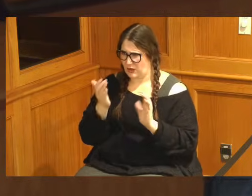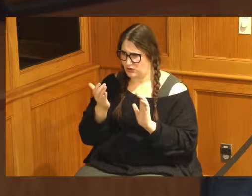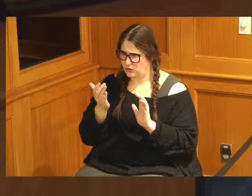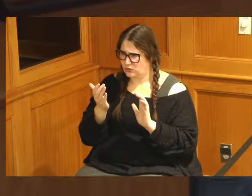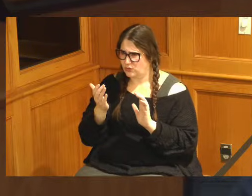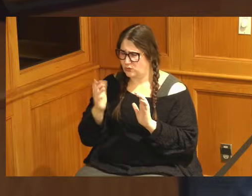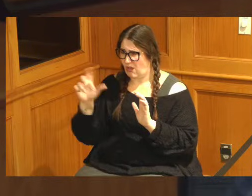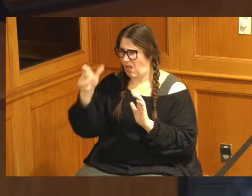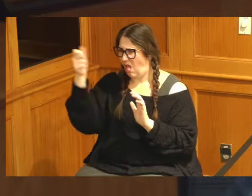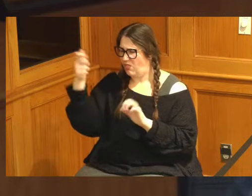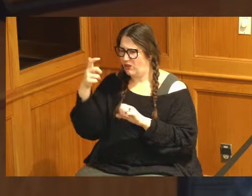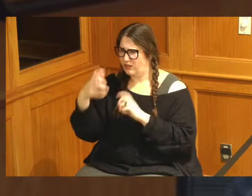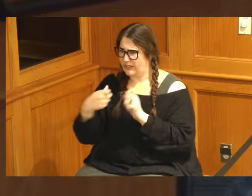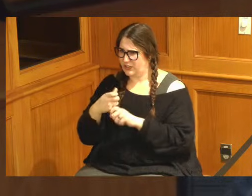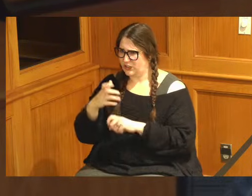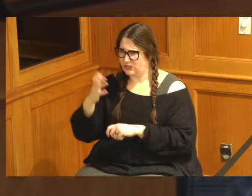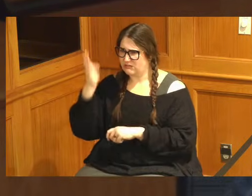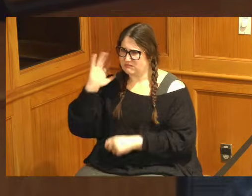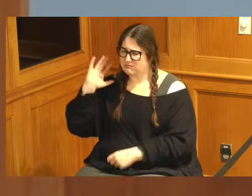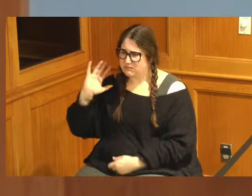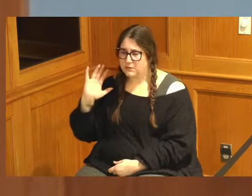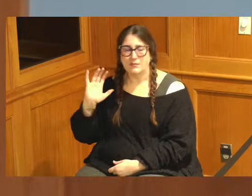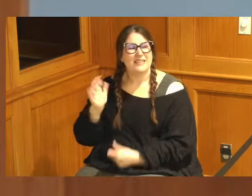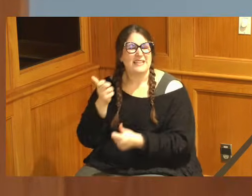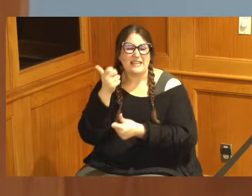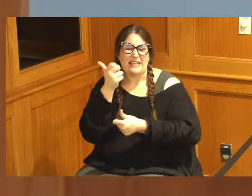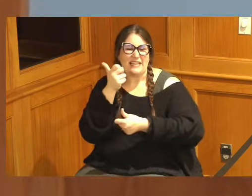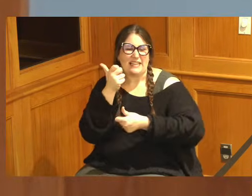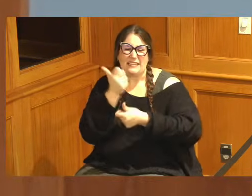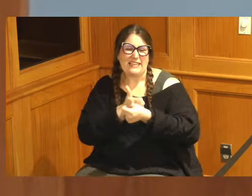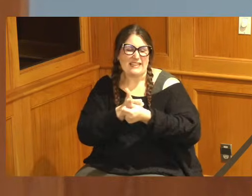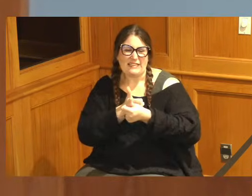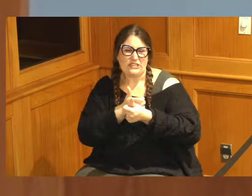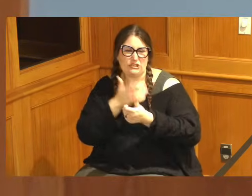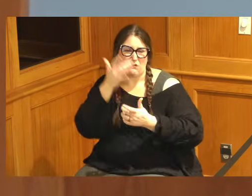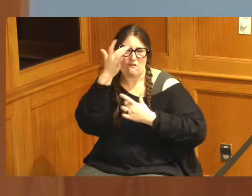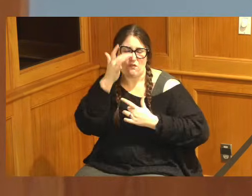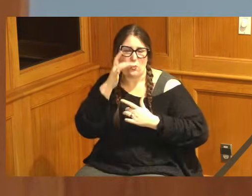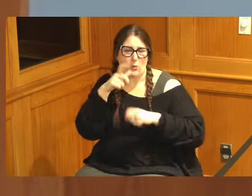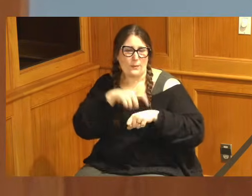other years? So every flu season as I mentioned is is a little different. It does appear that the flu